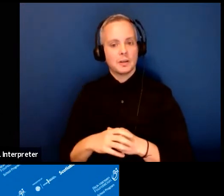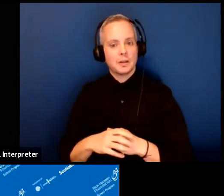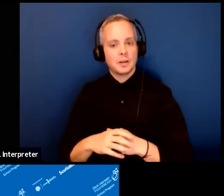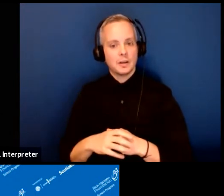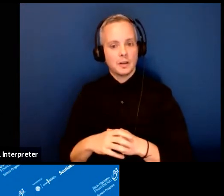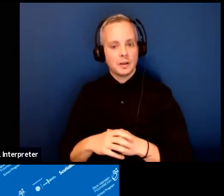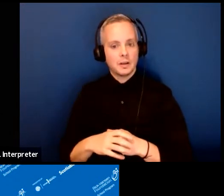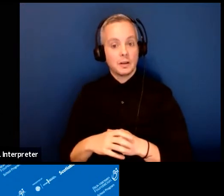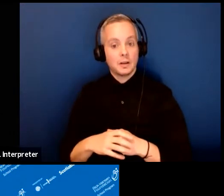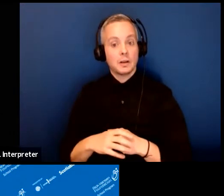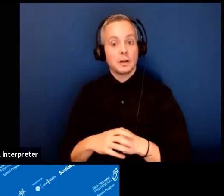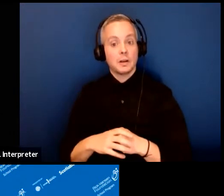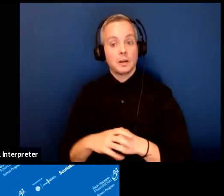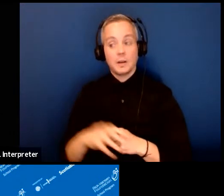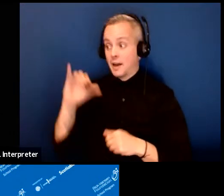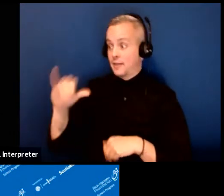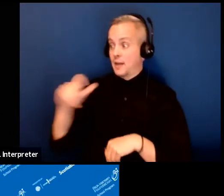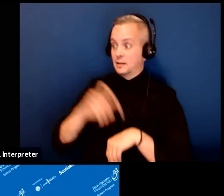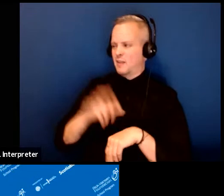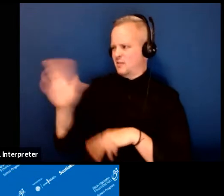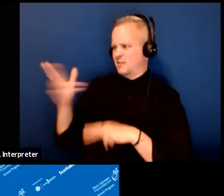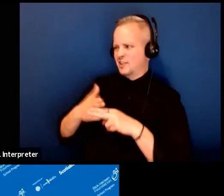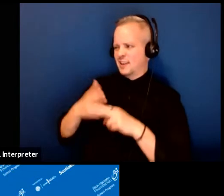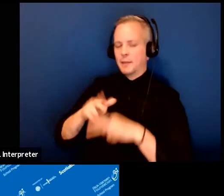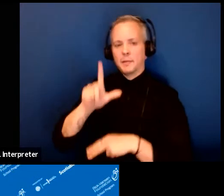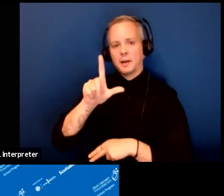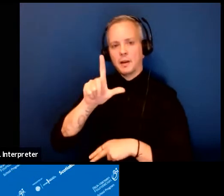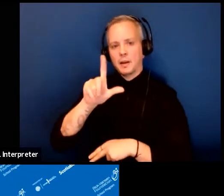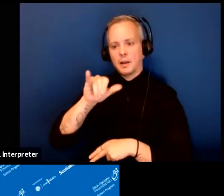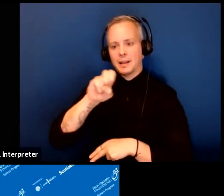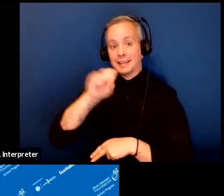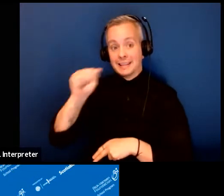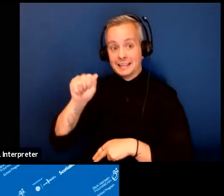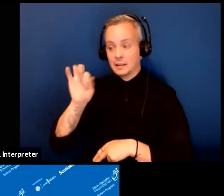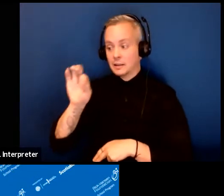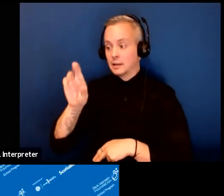TIME, HER NAME IS LISA FRANKS, SHE CAME IN FIRST.